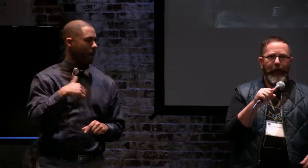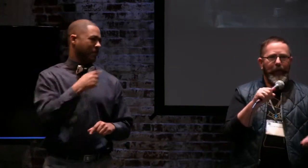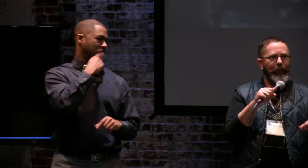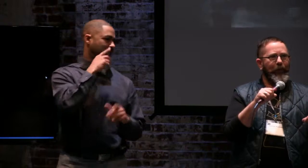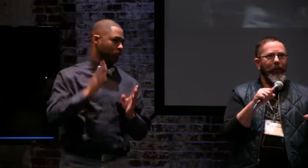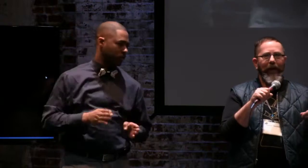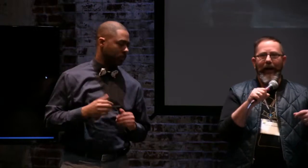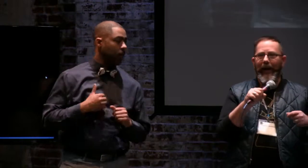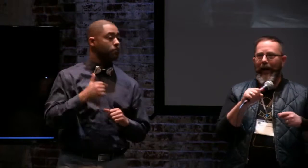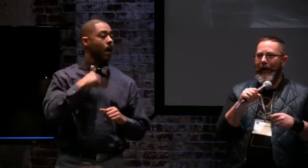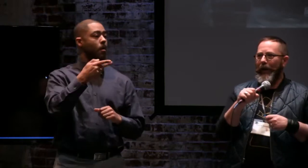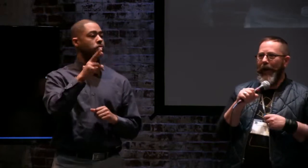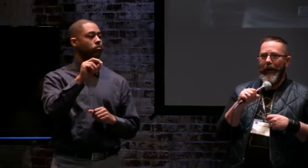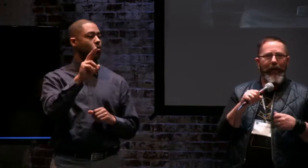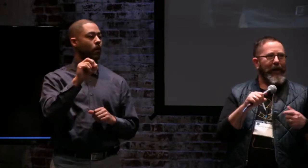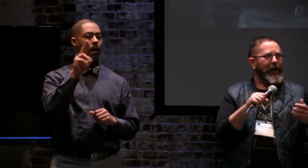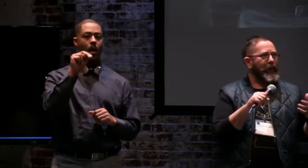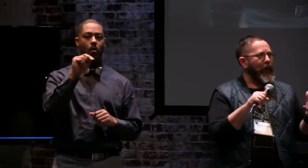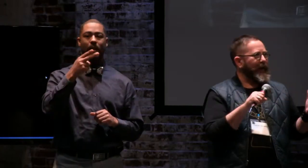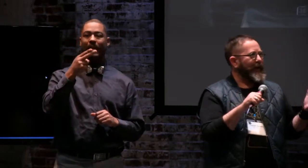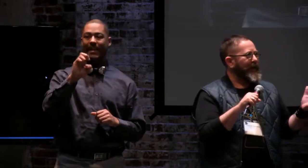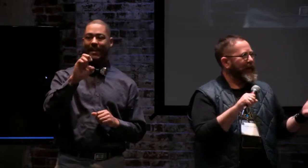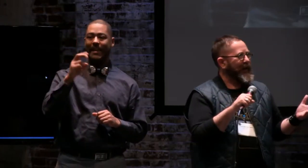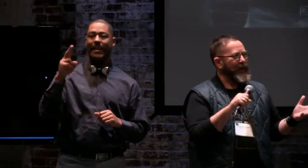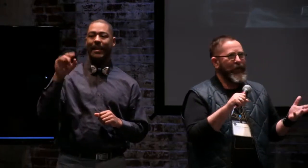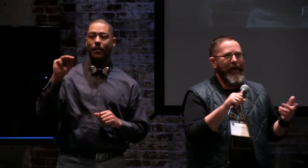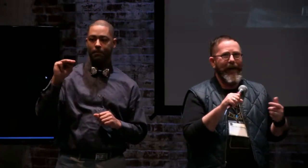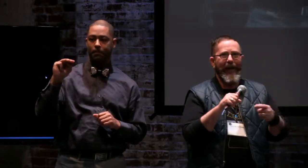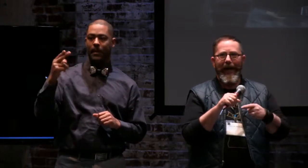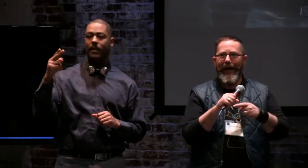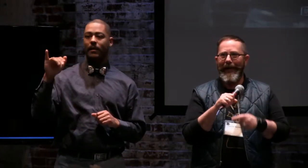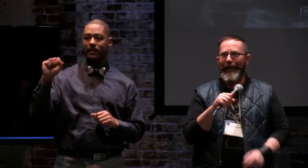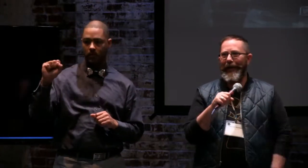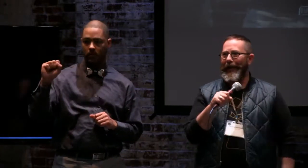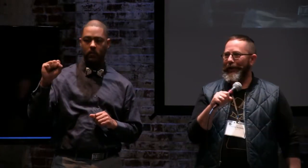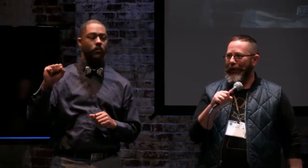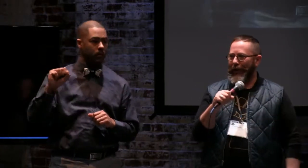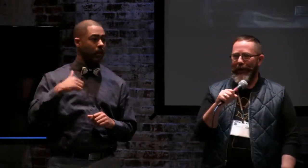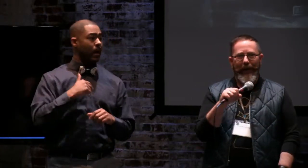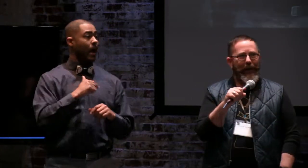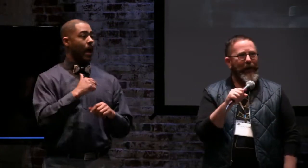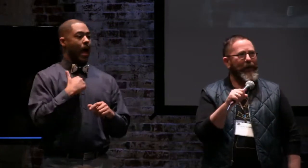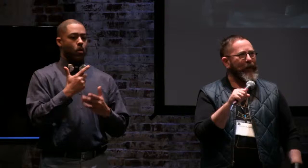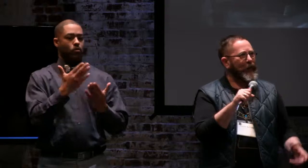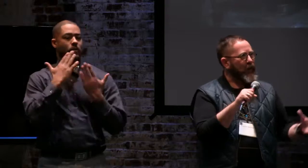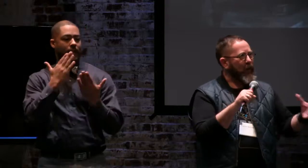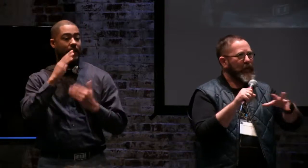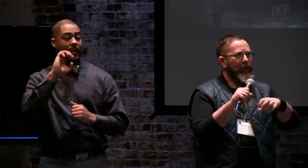I'd like to thank my dear friends EJ and Jody Steiner and Chris Robinson